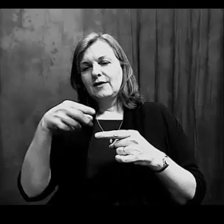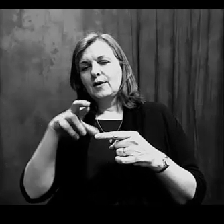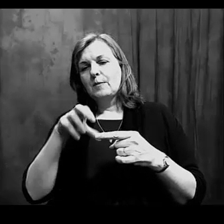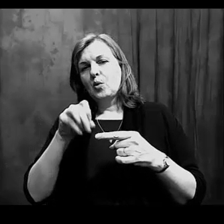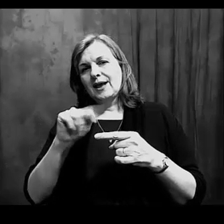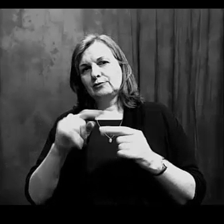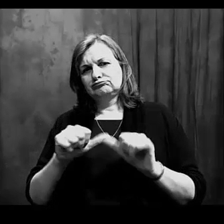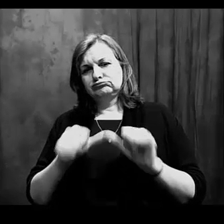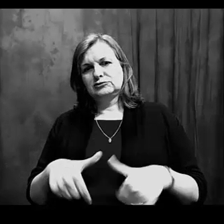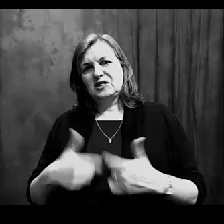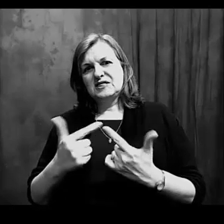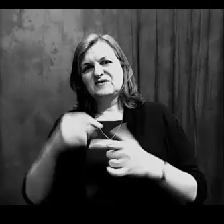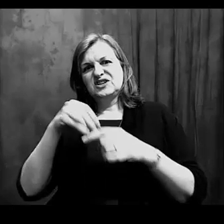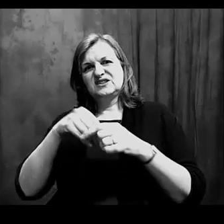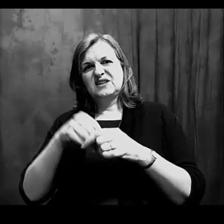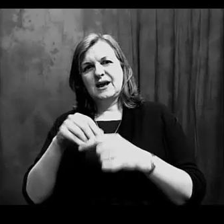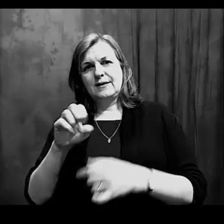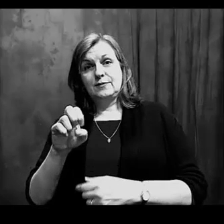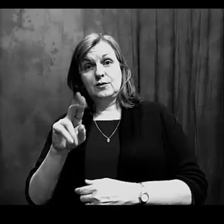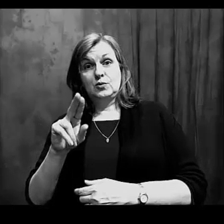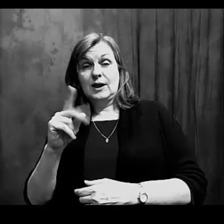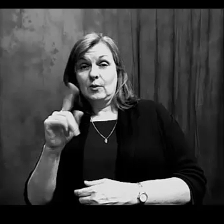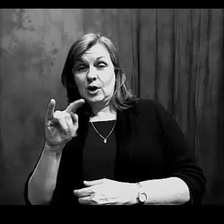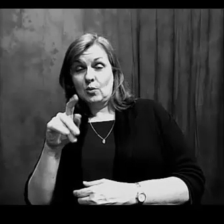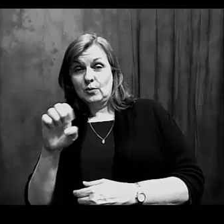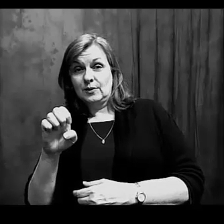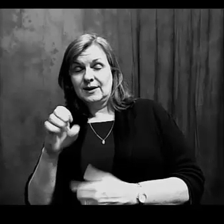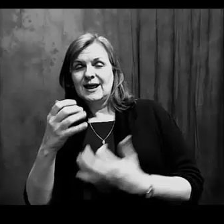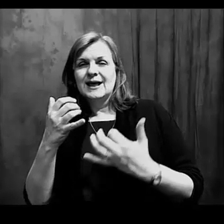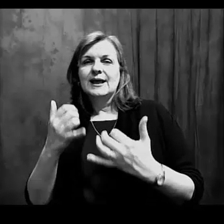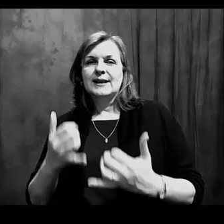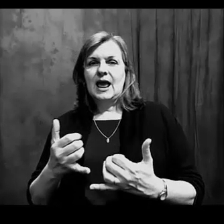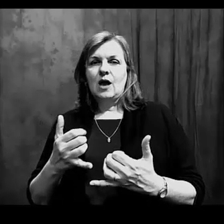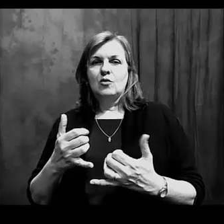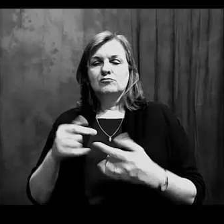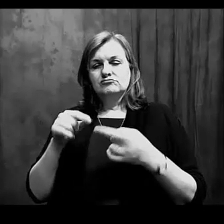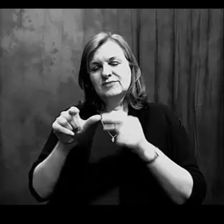it survived and now we look at it as actually a mitochondria